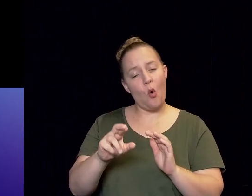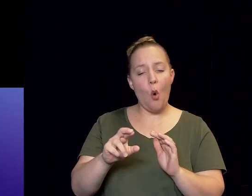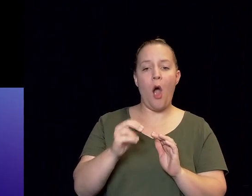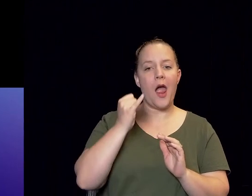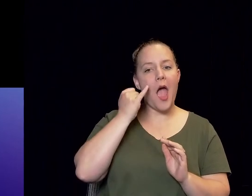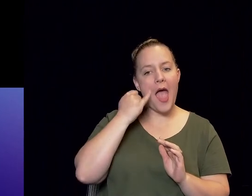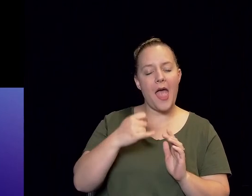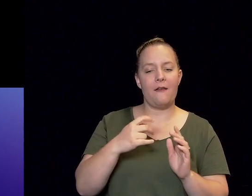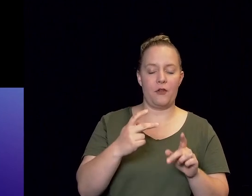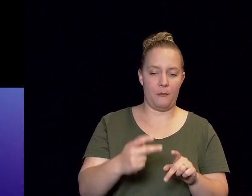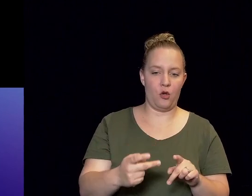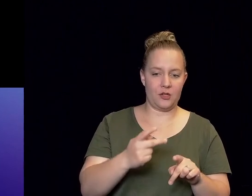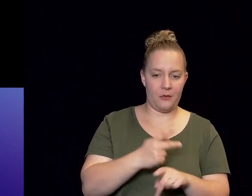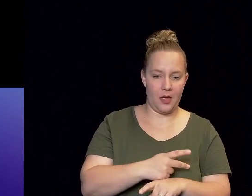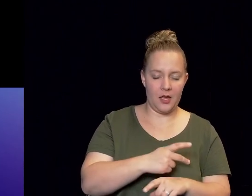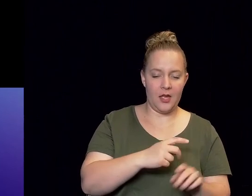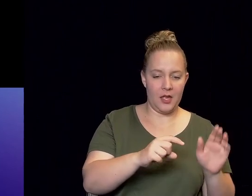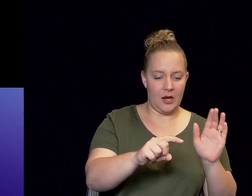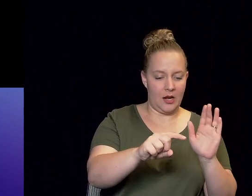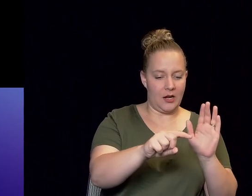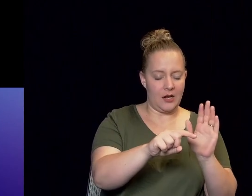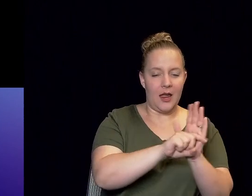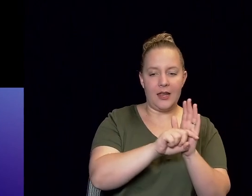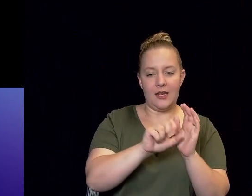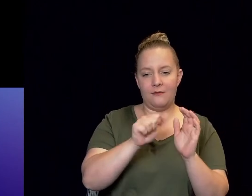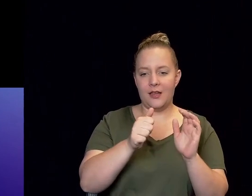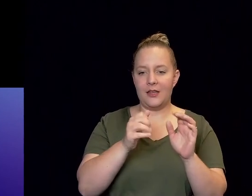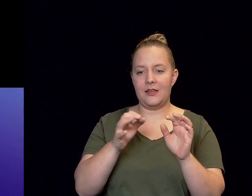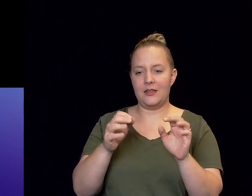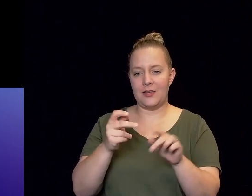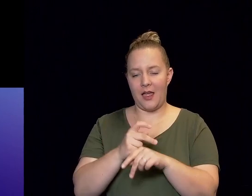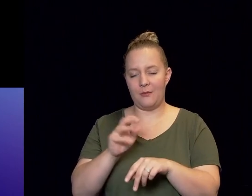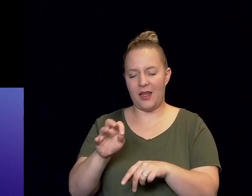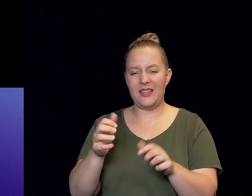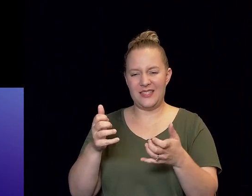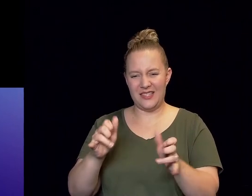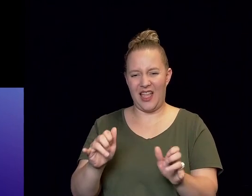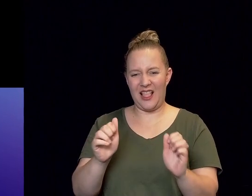multiply out -10 times 9, you're still going to end up with that positive 90 as your